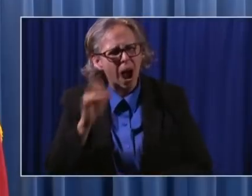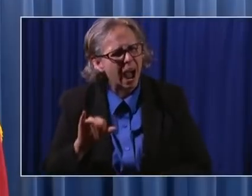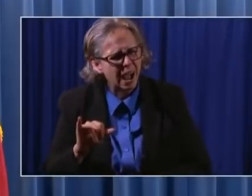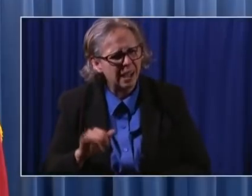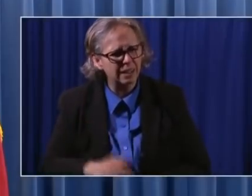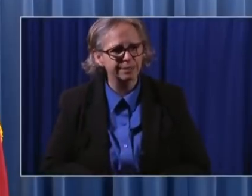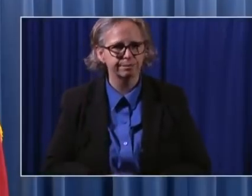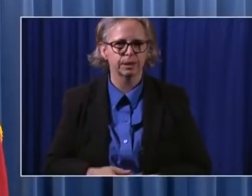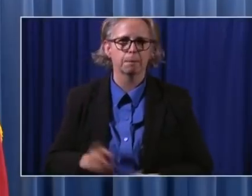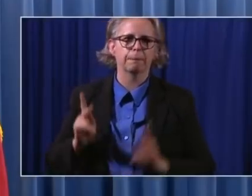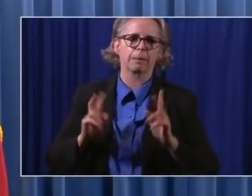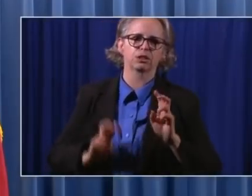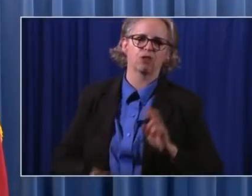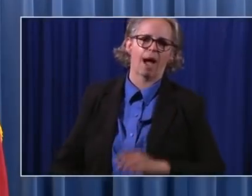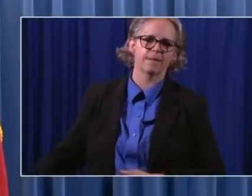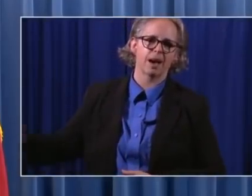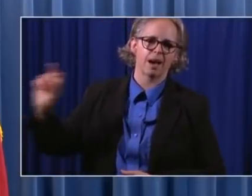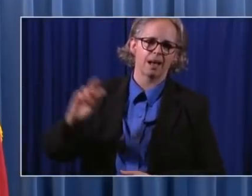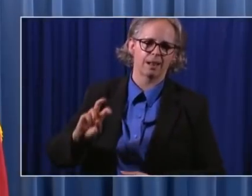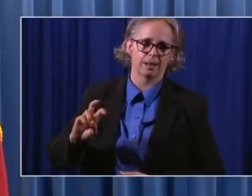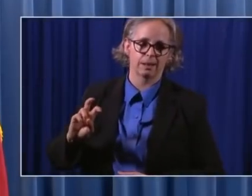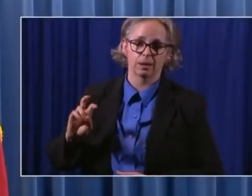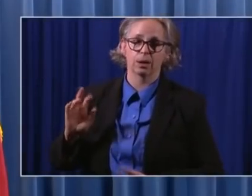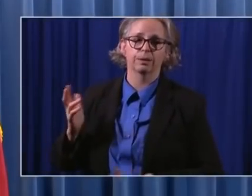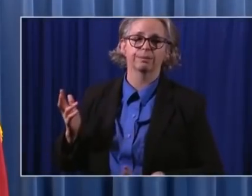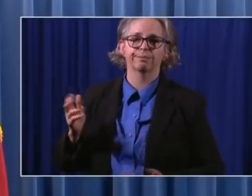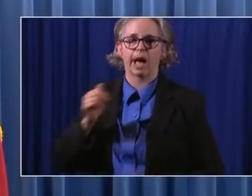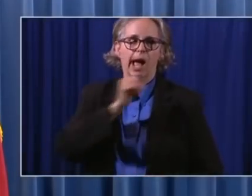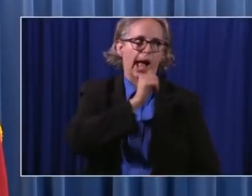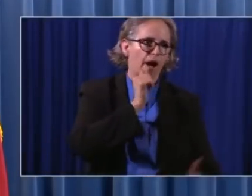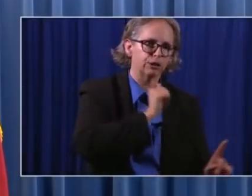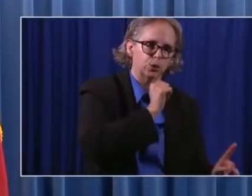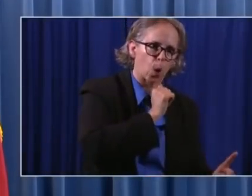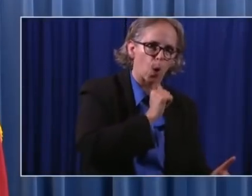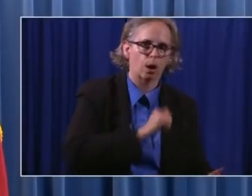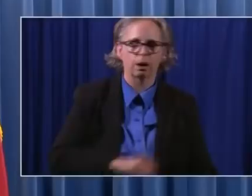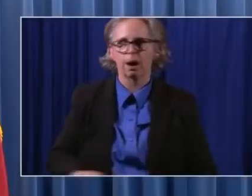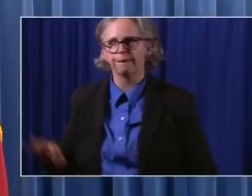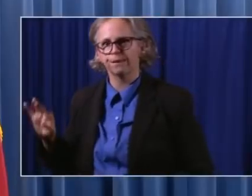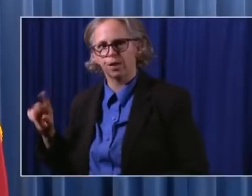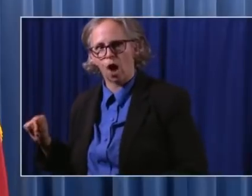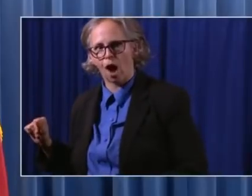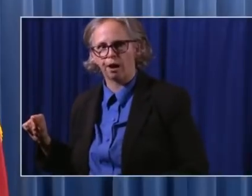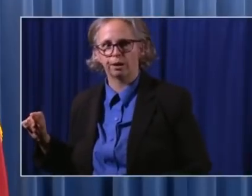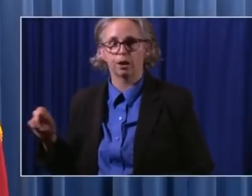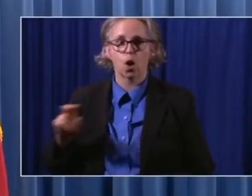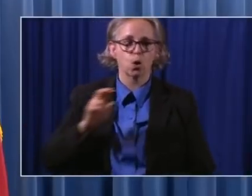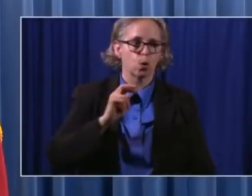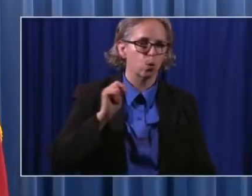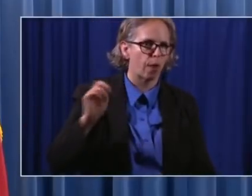COMMUNITY SPREAD IN UNION COUNTY. UNION COUNTY EXPERIENCE NEW CASES DUE TO TRAVEL OUTSIDE OHIO.